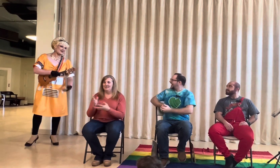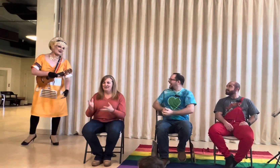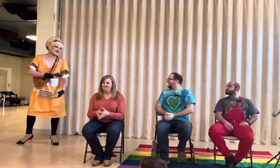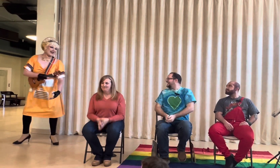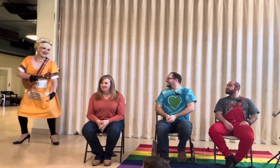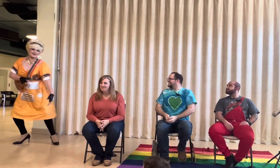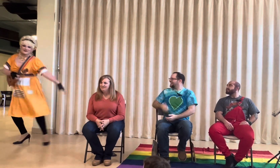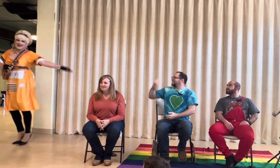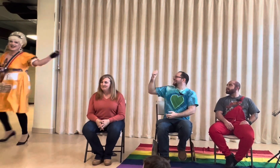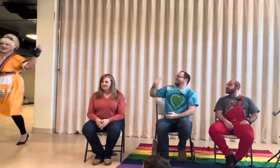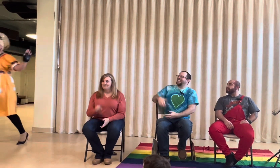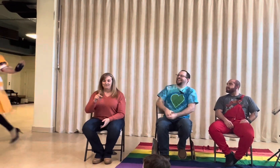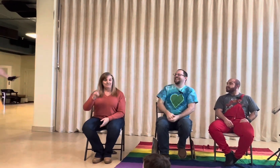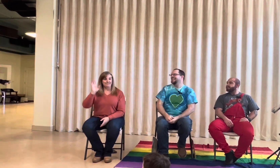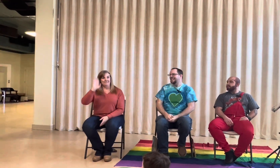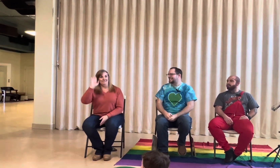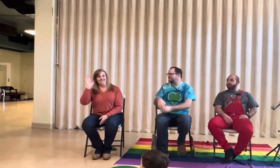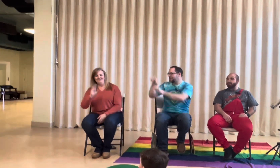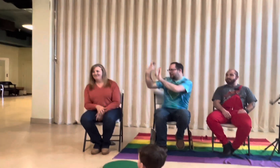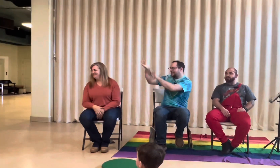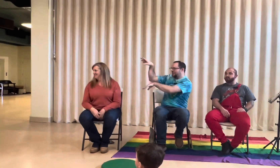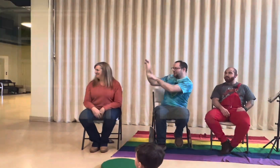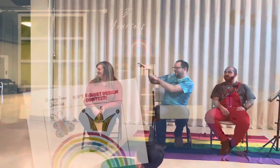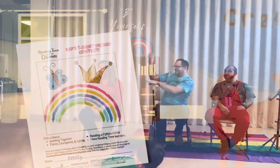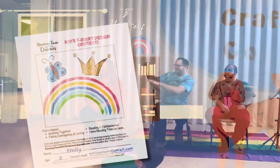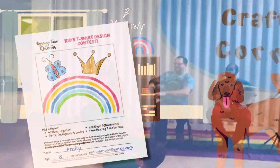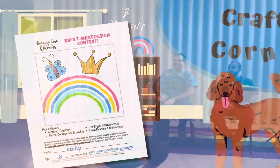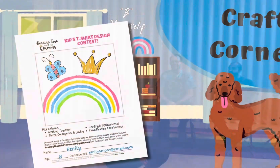I'm going to go away. AARON: Cool! Seamless transition! BUSTER: Bye, magic school bus!